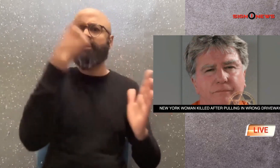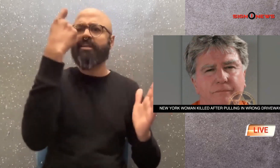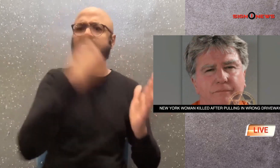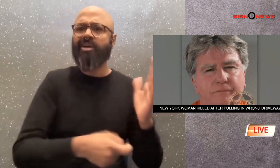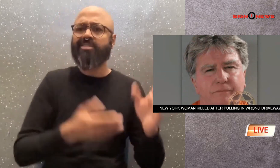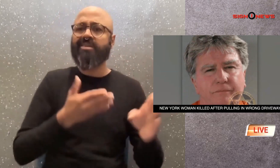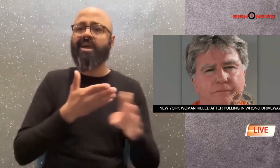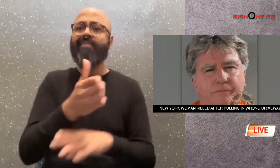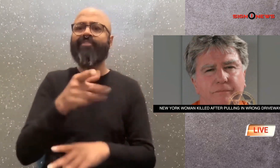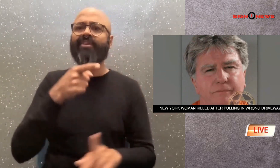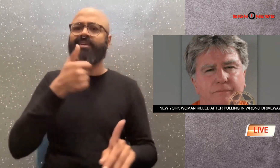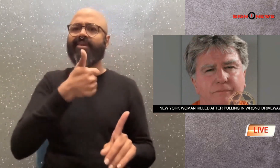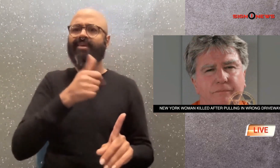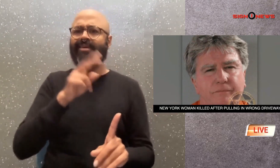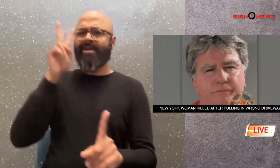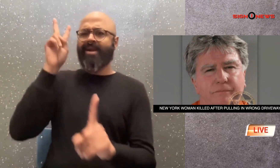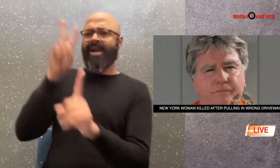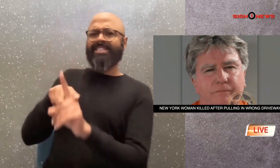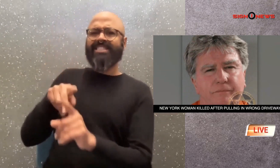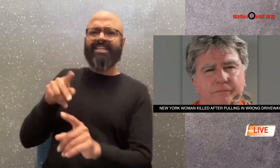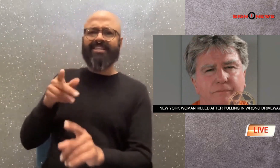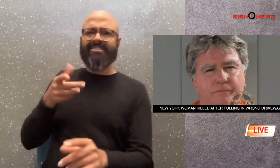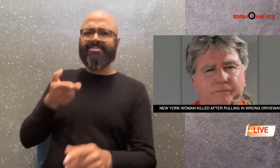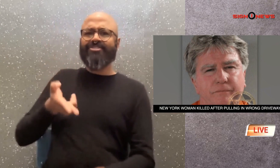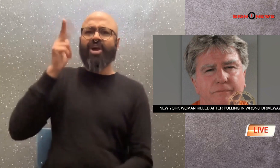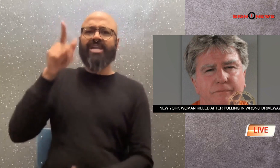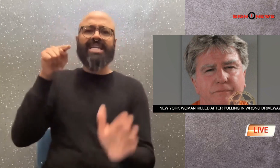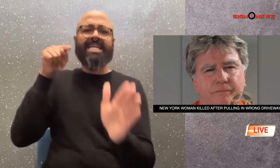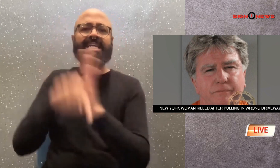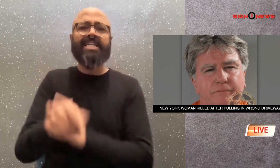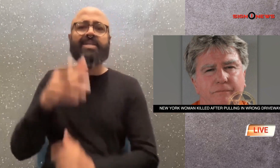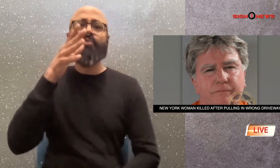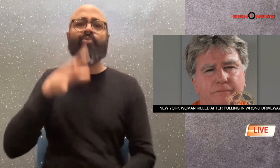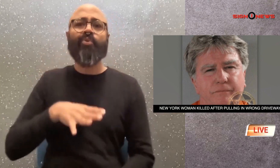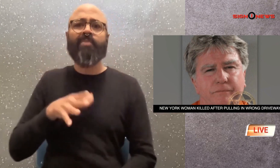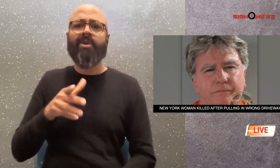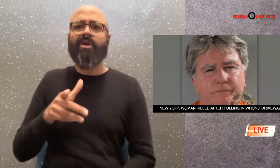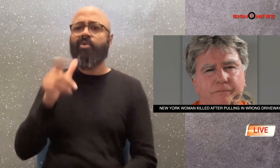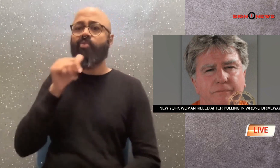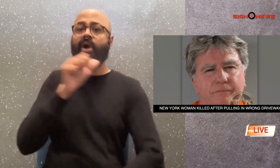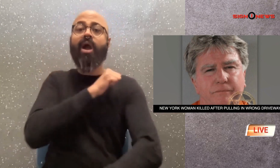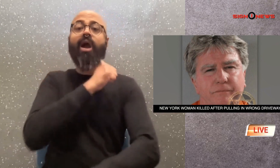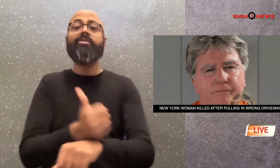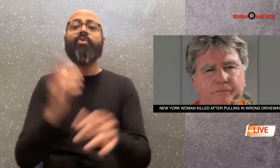a 65-year-old man is facing murder charges after he allegedly shot and killed a woman